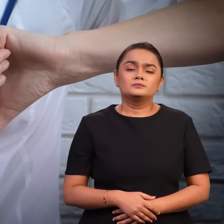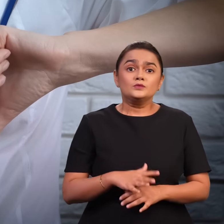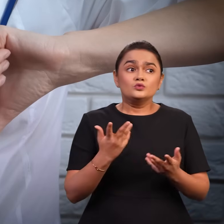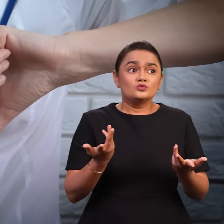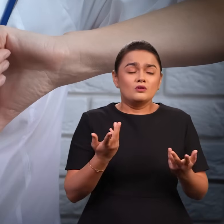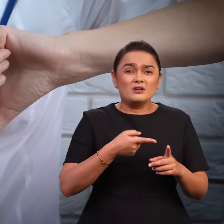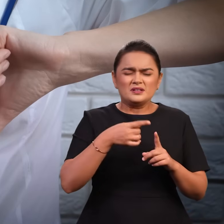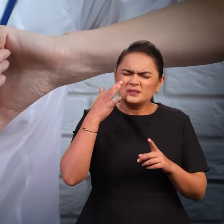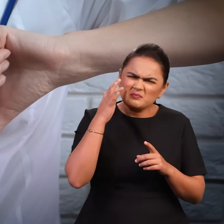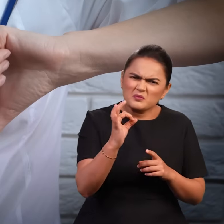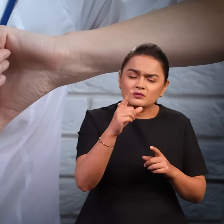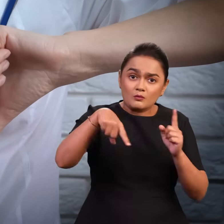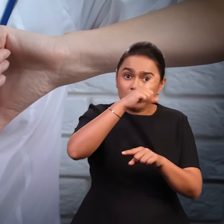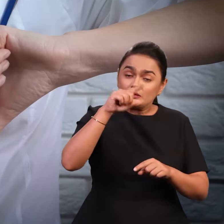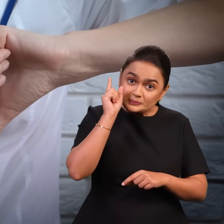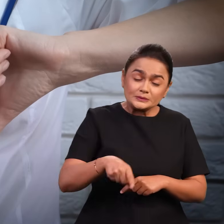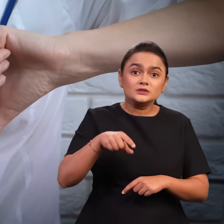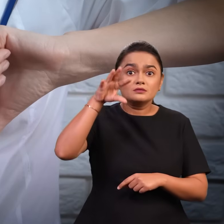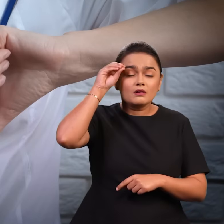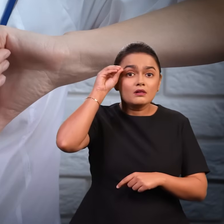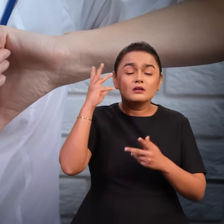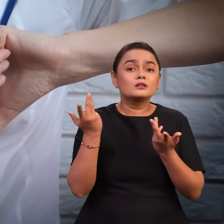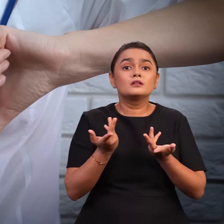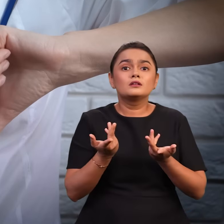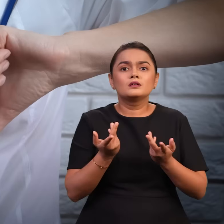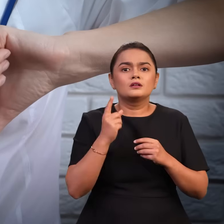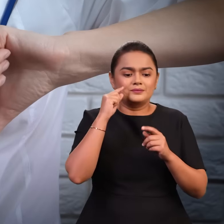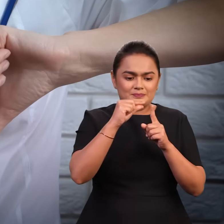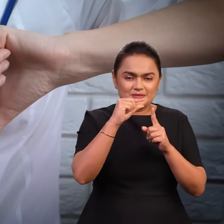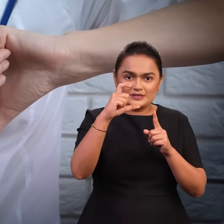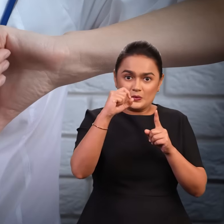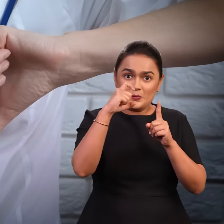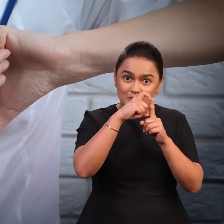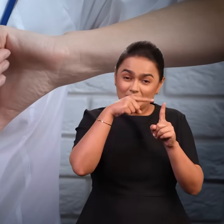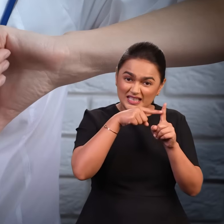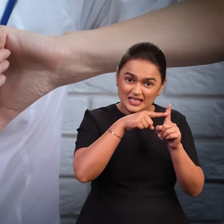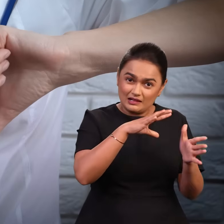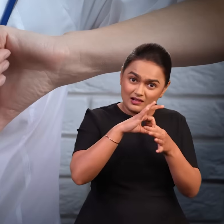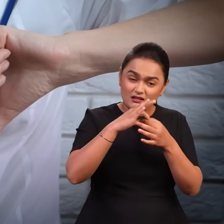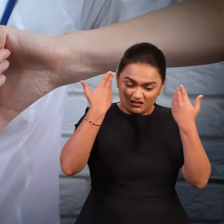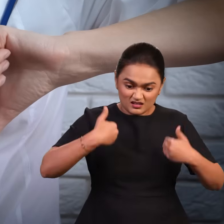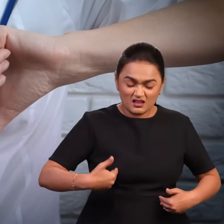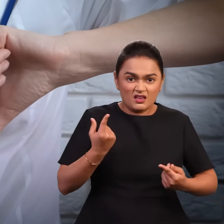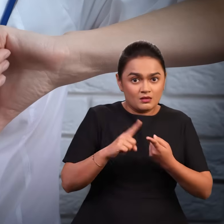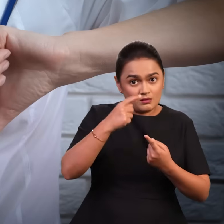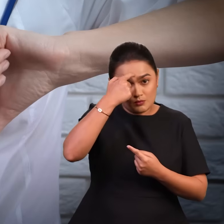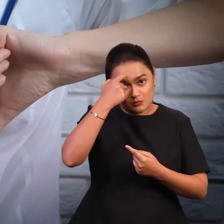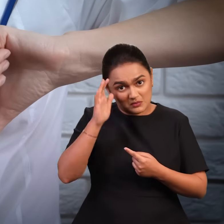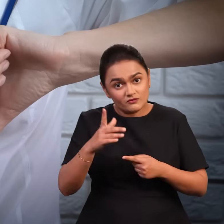Most important thing to understand, PCOD hampers over all health